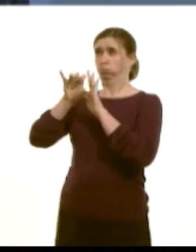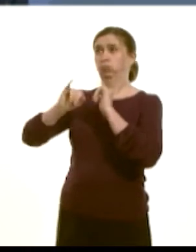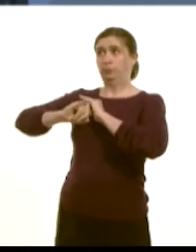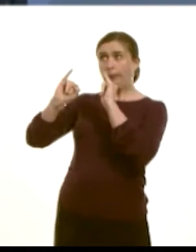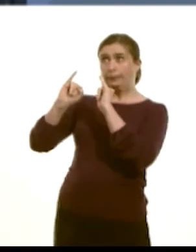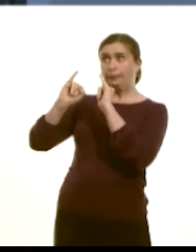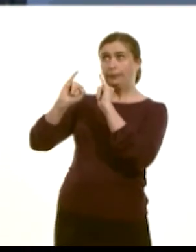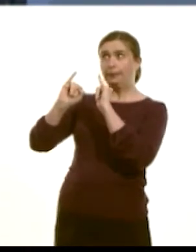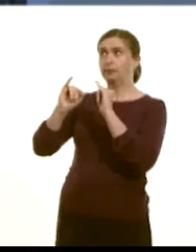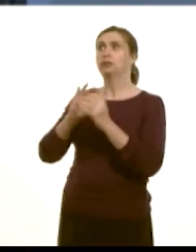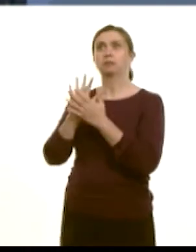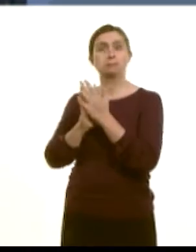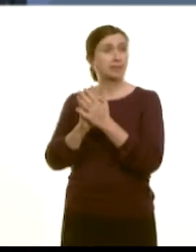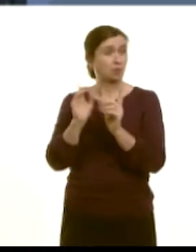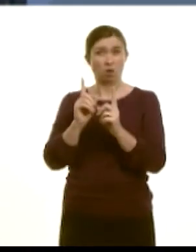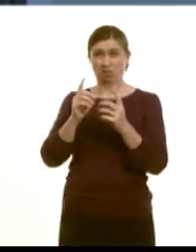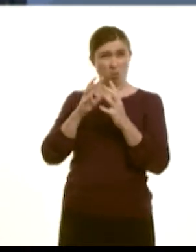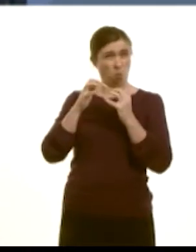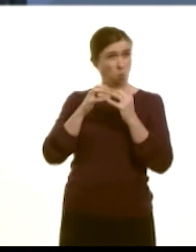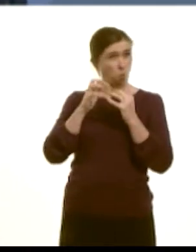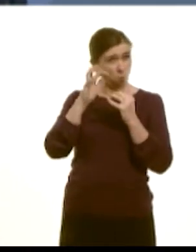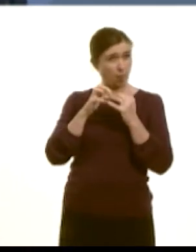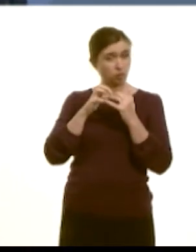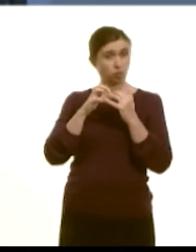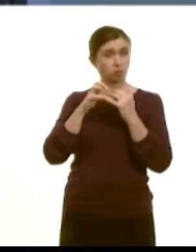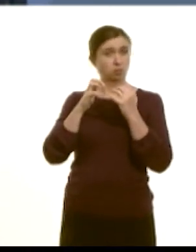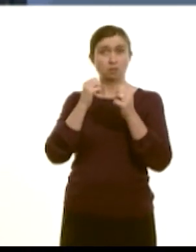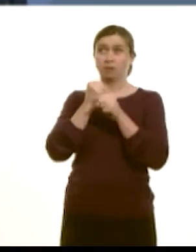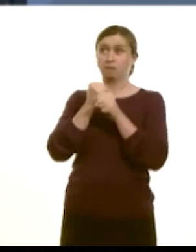This involves interference, if you like, in the running of the health board by the Welsh